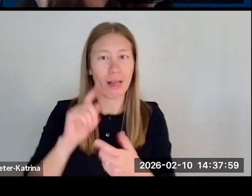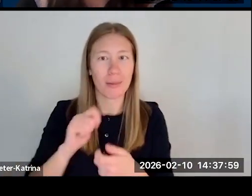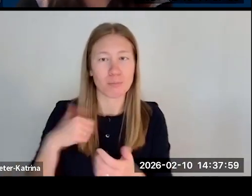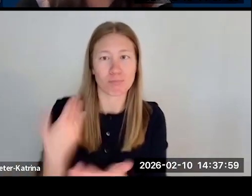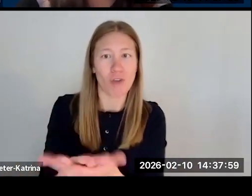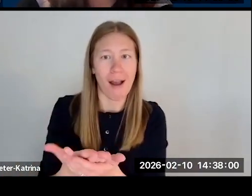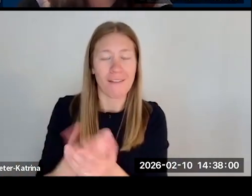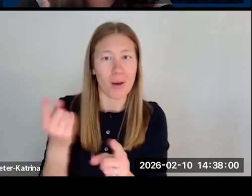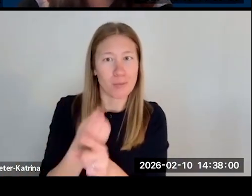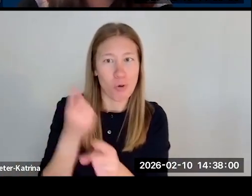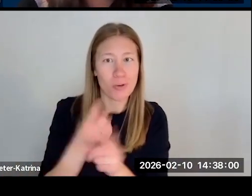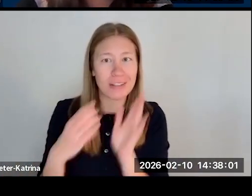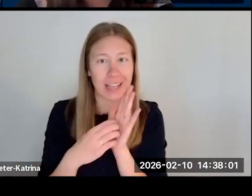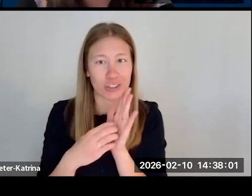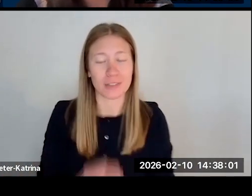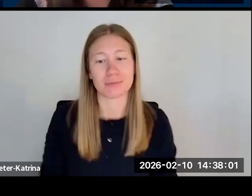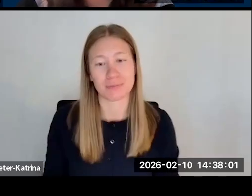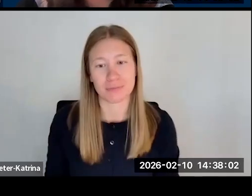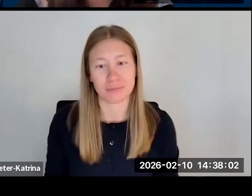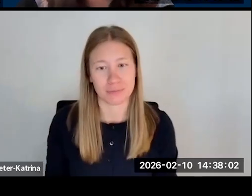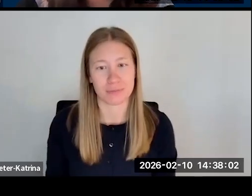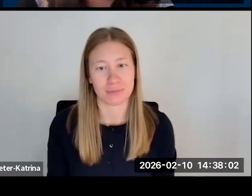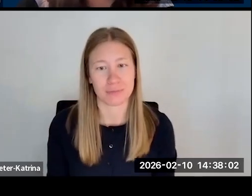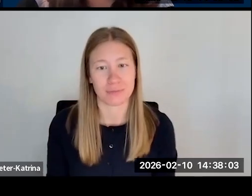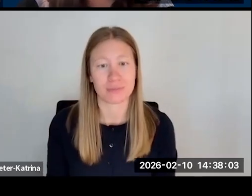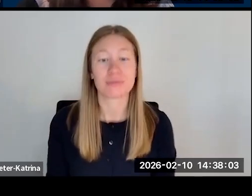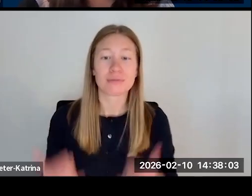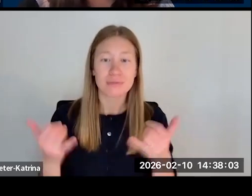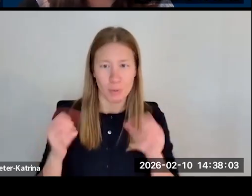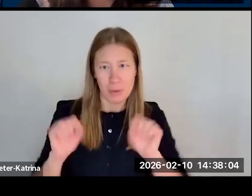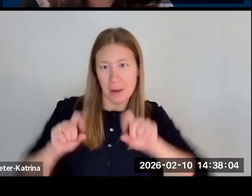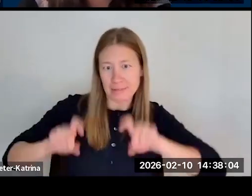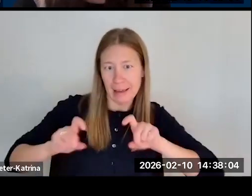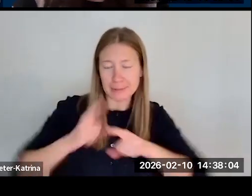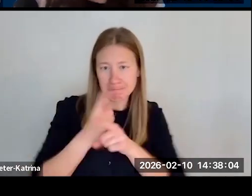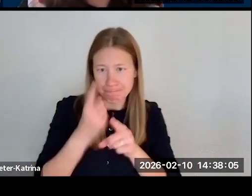the way I wanted it. Okay, so back to our heading level twos.